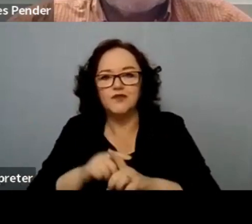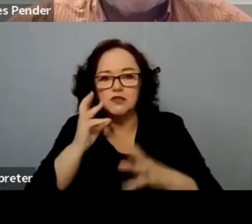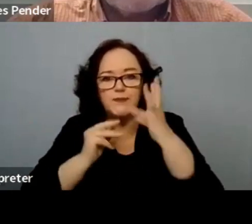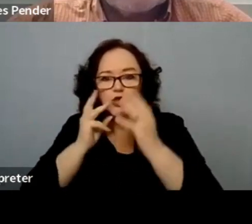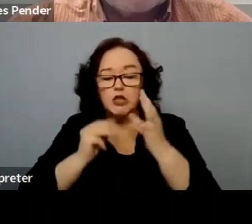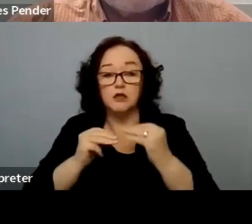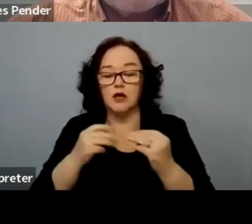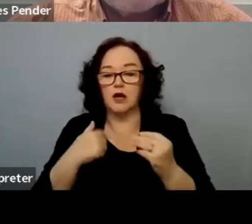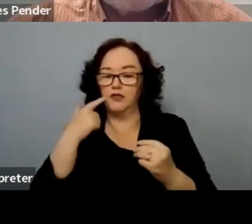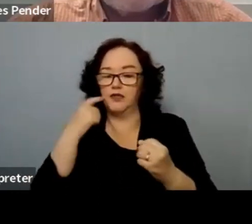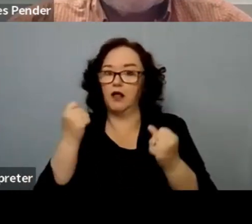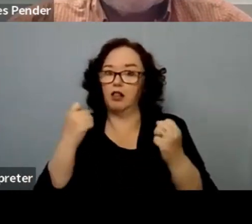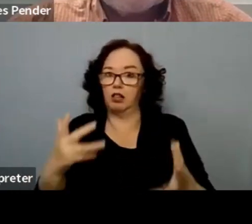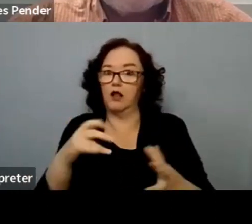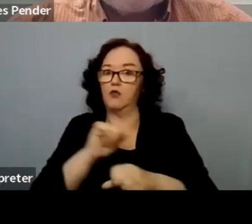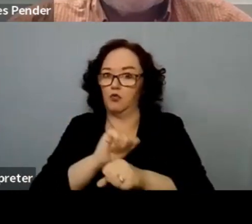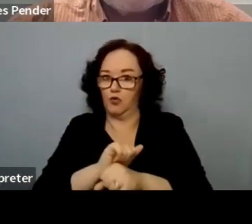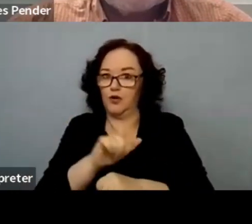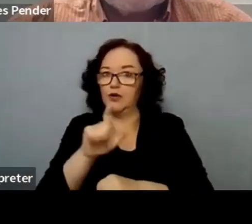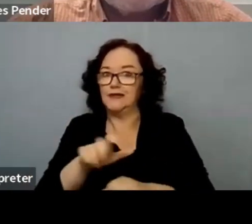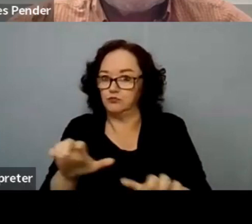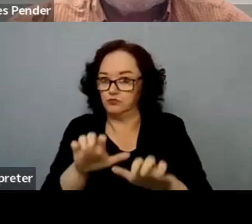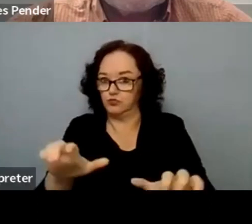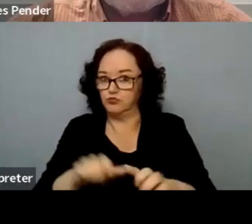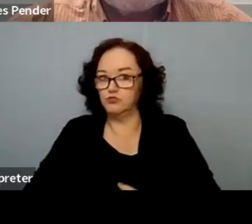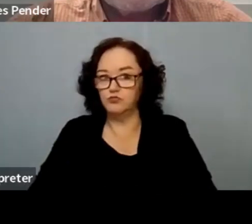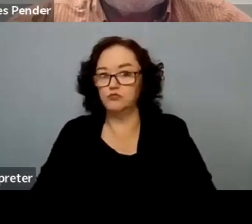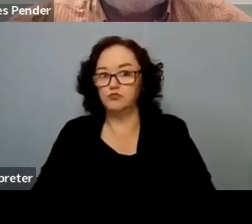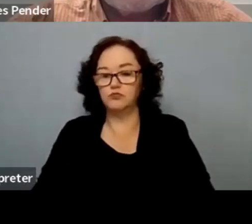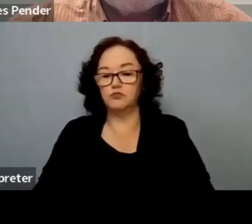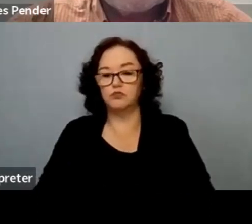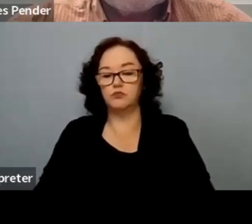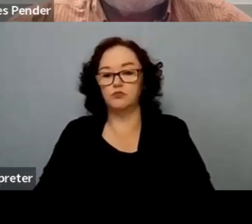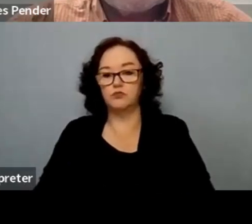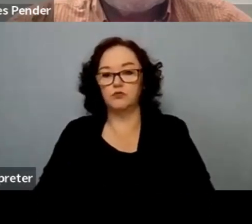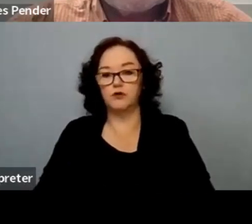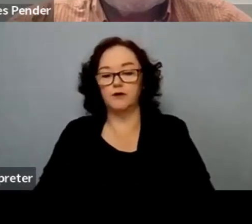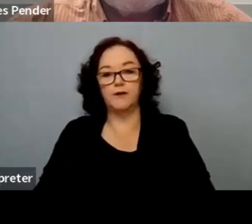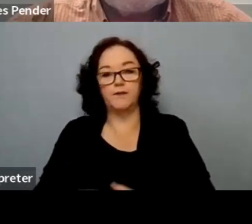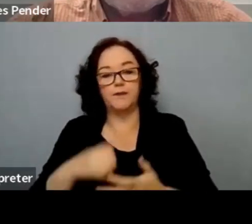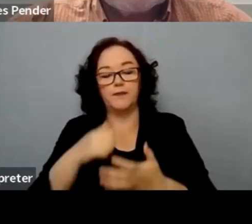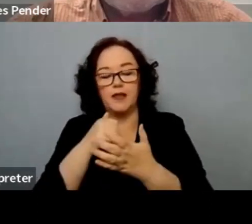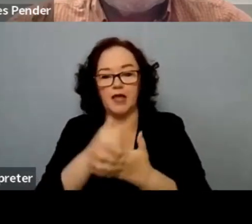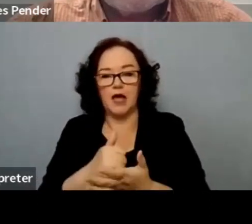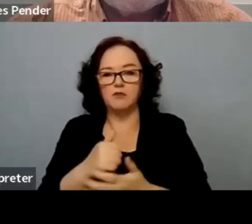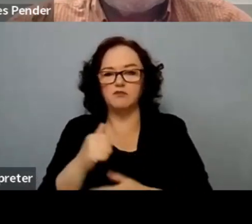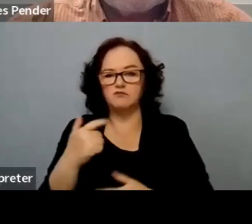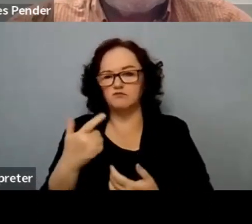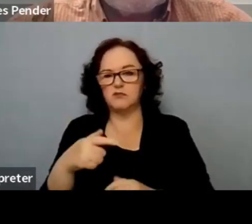a lot of work to be done in helping reduce stigma around brain injury helping understand